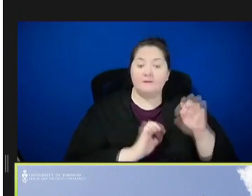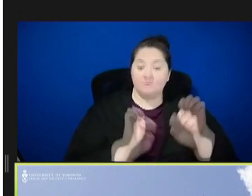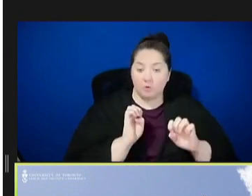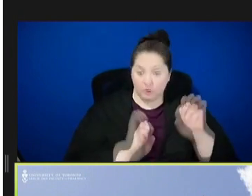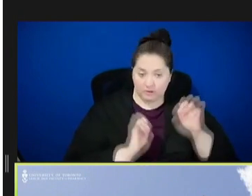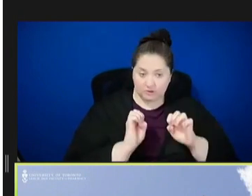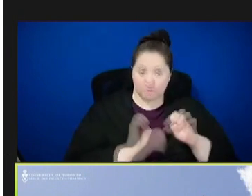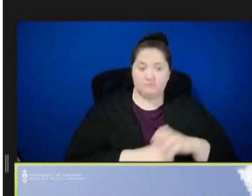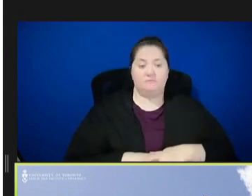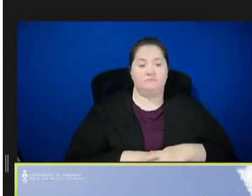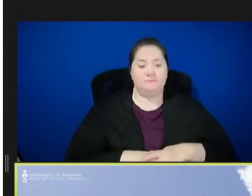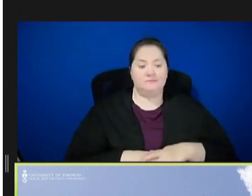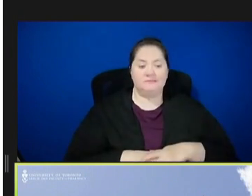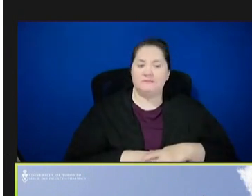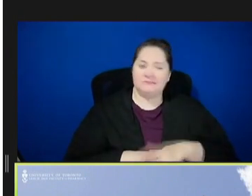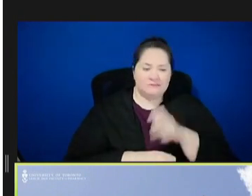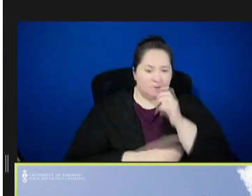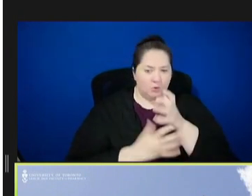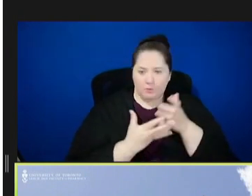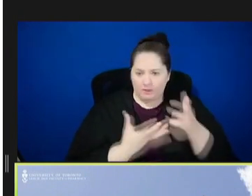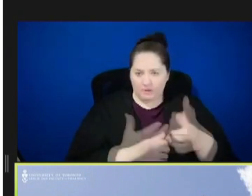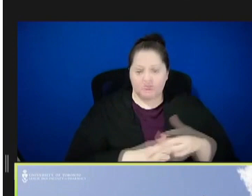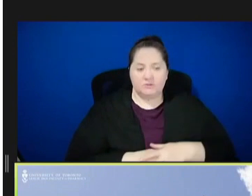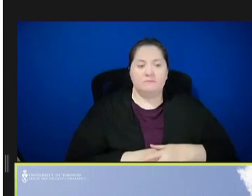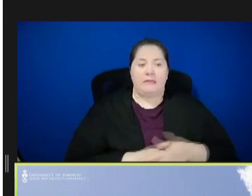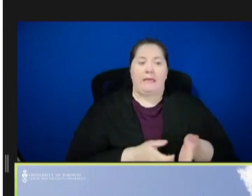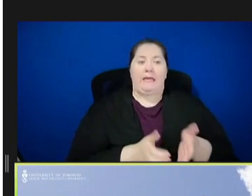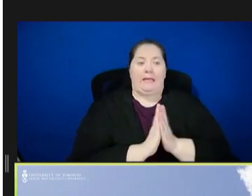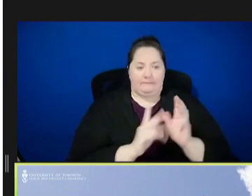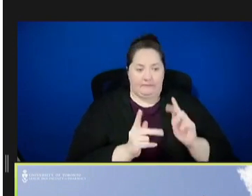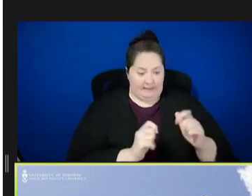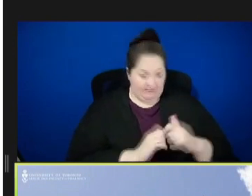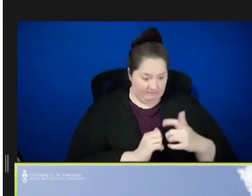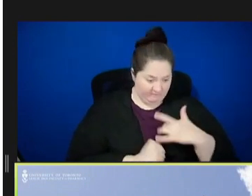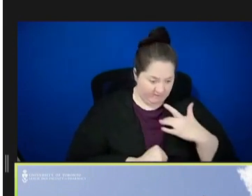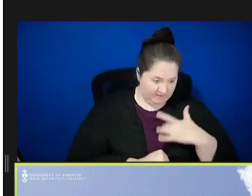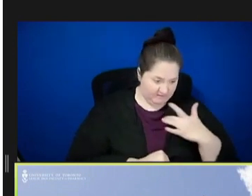something we don't do too much of but asking people how they feel and logging